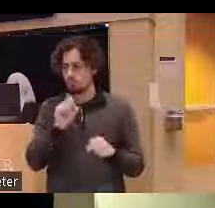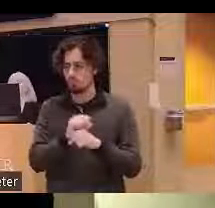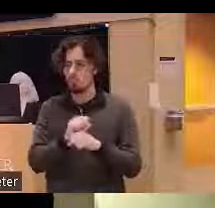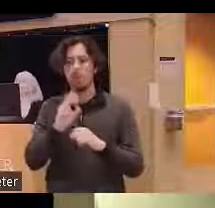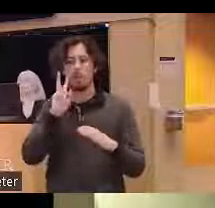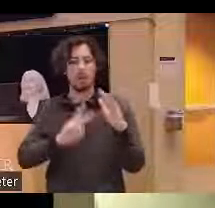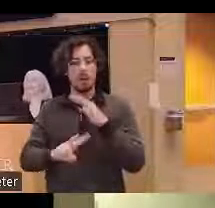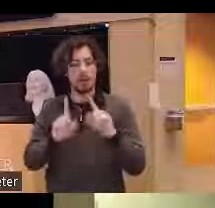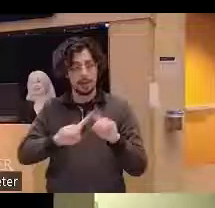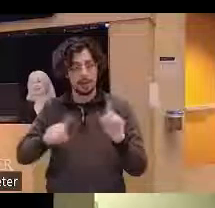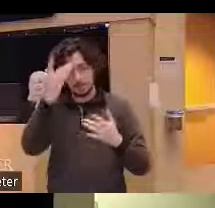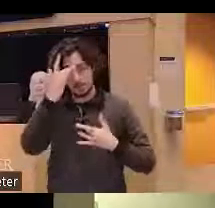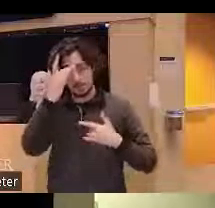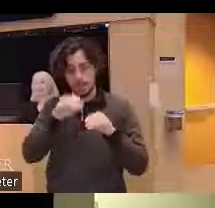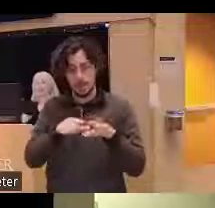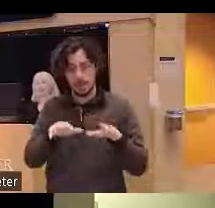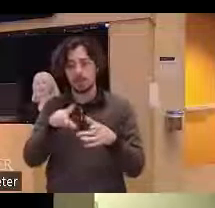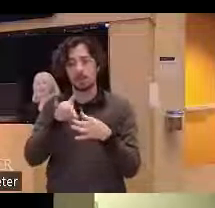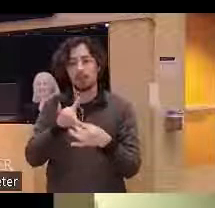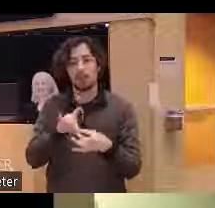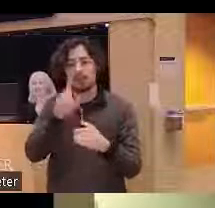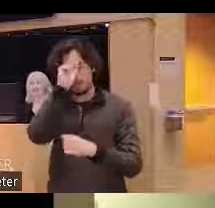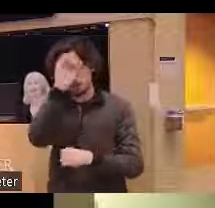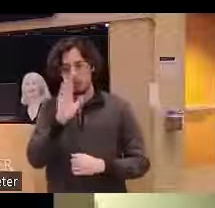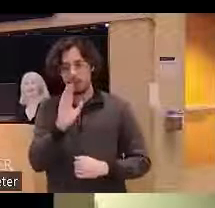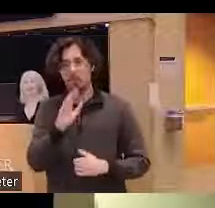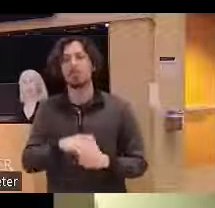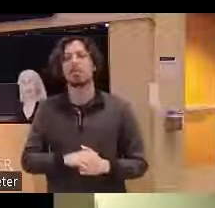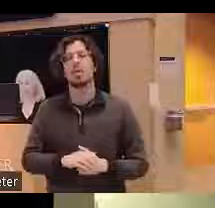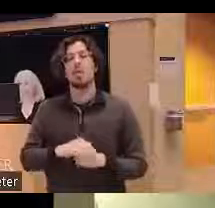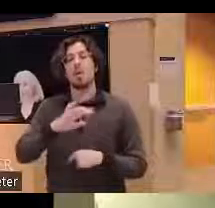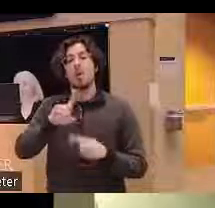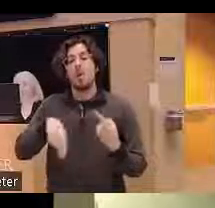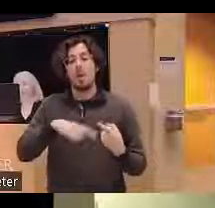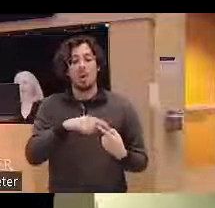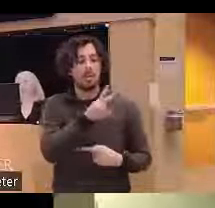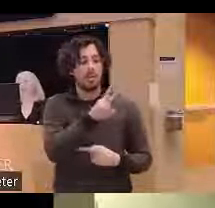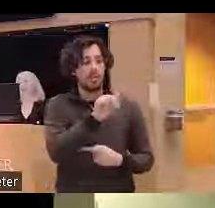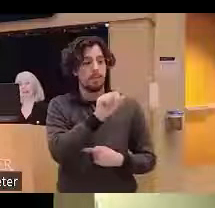saw among schizophrenia when the defect was largely in the Vagas component which is the